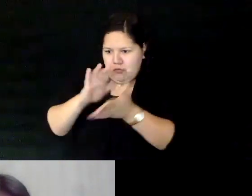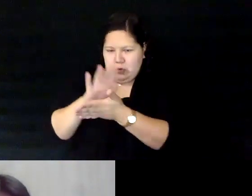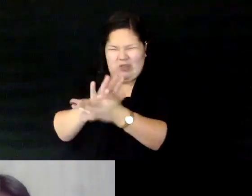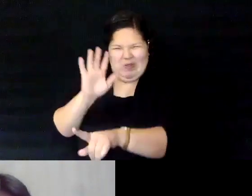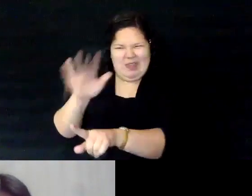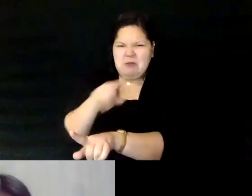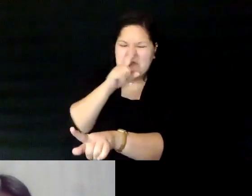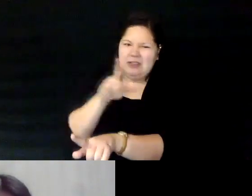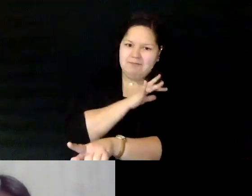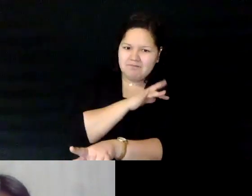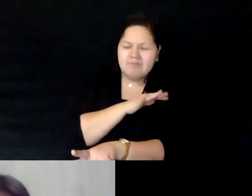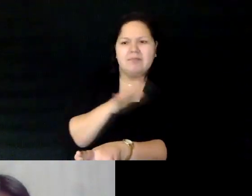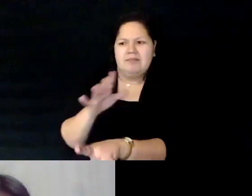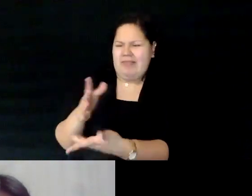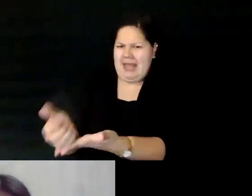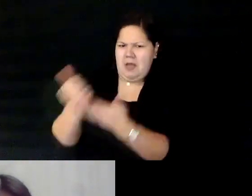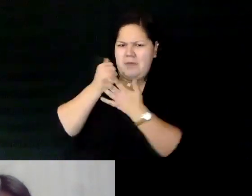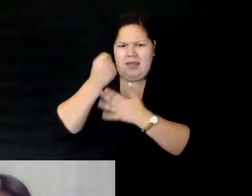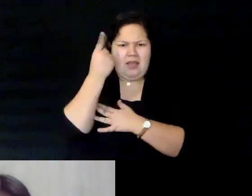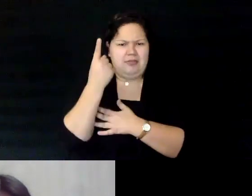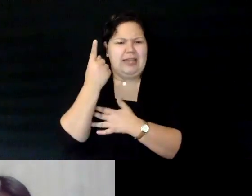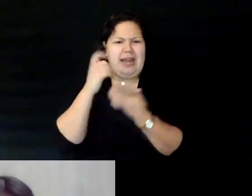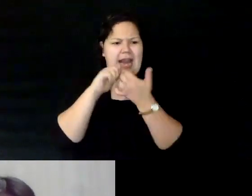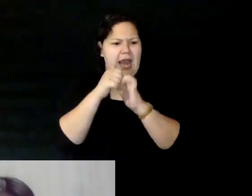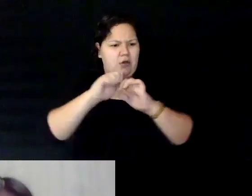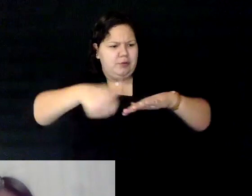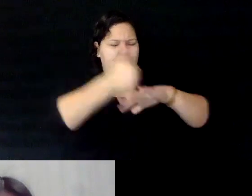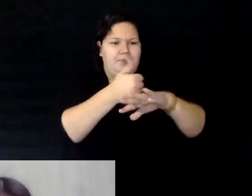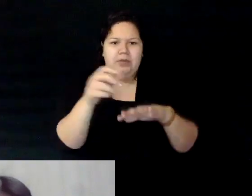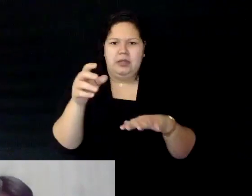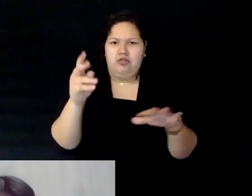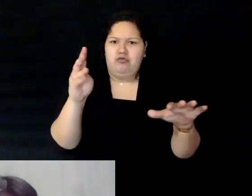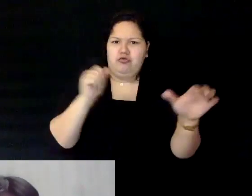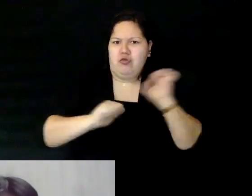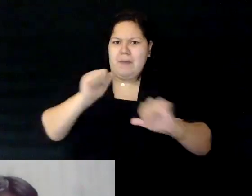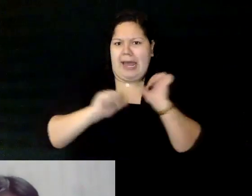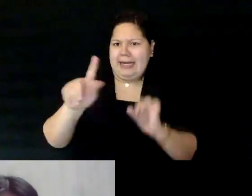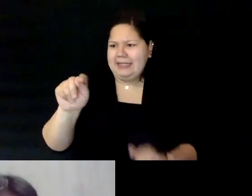me as well, to just understanding how to create dramatic tension, and how to position and create